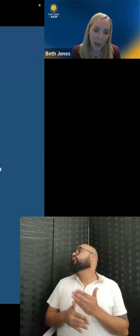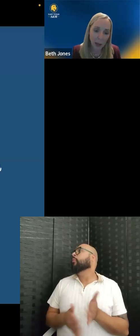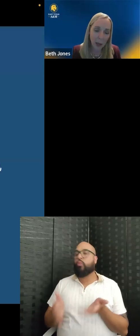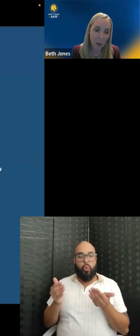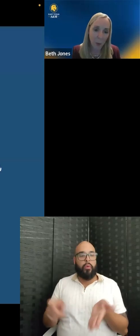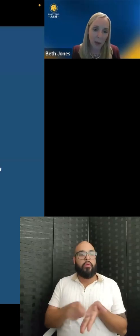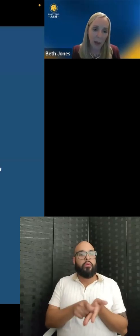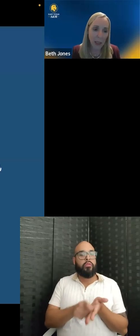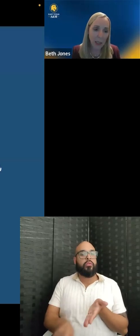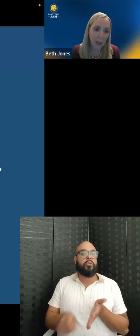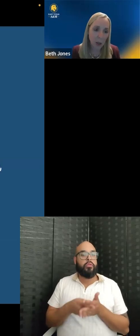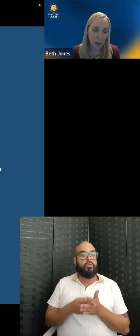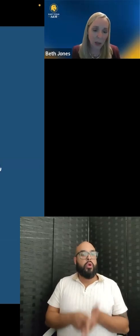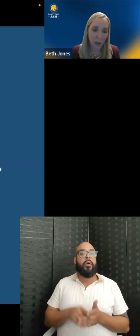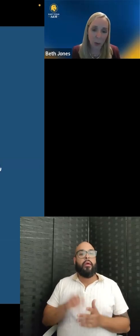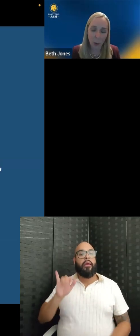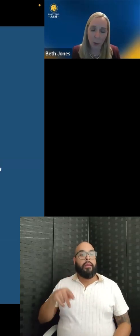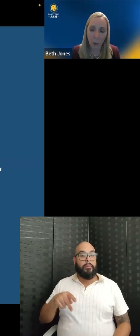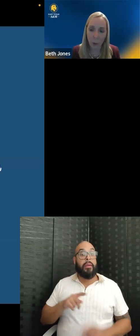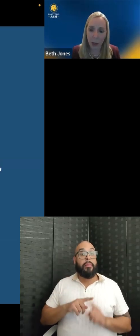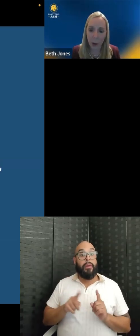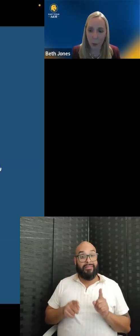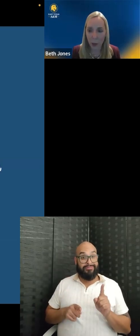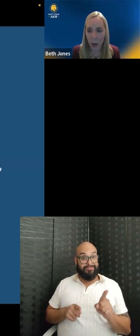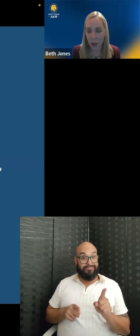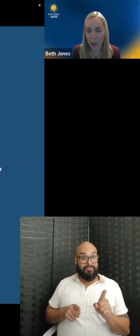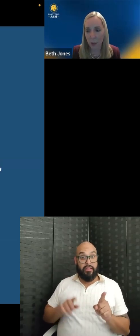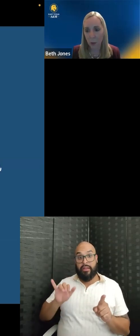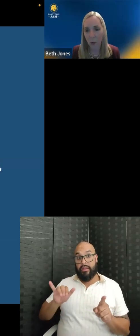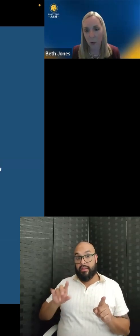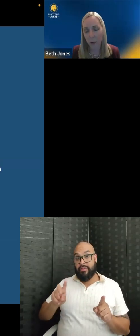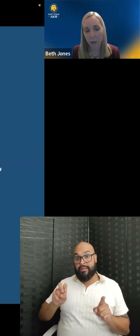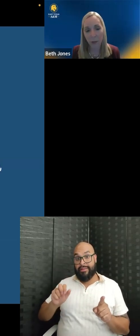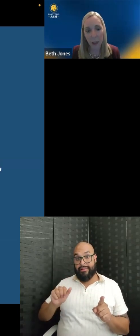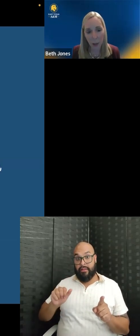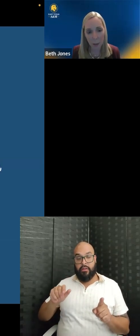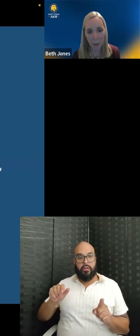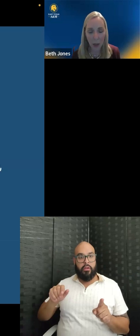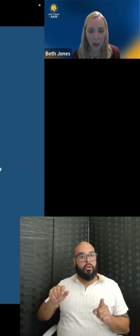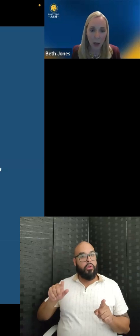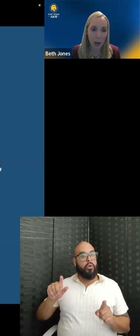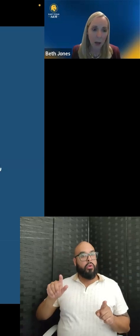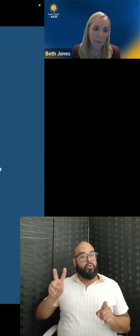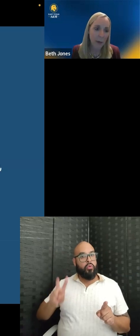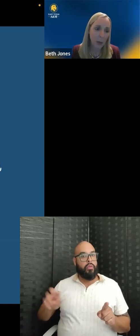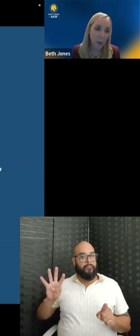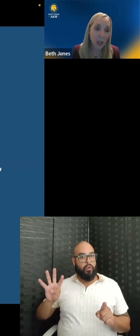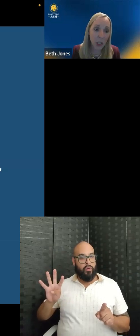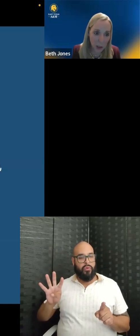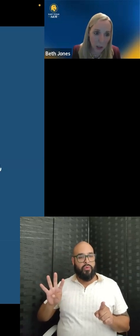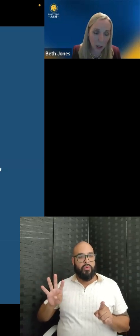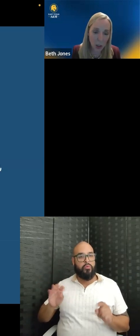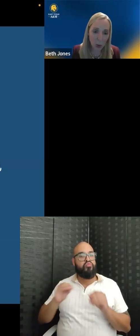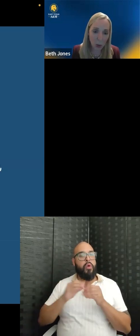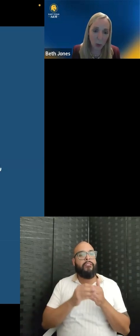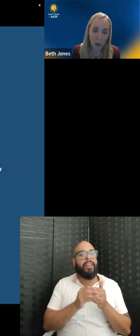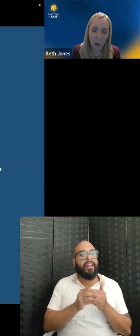But with ITEA 2004, we got a little bit more freedom and permission to do